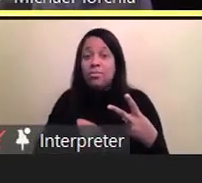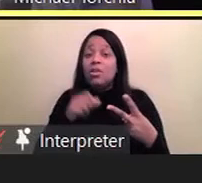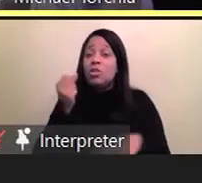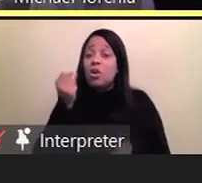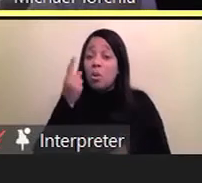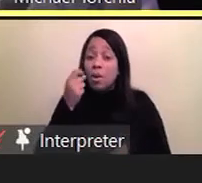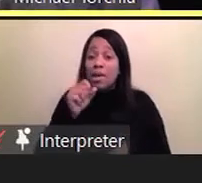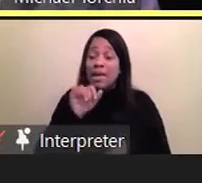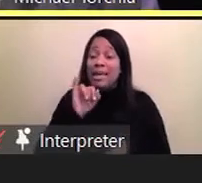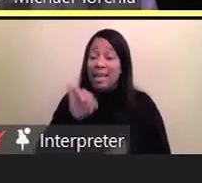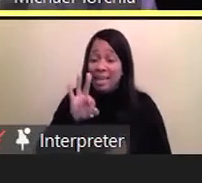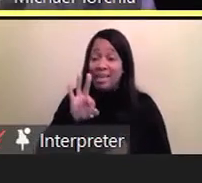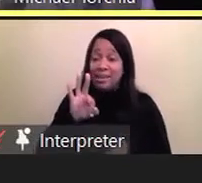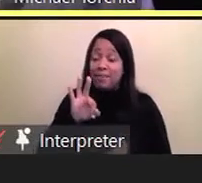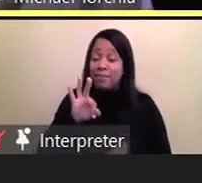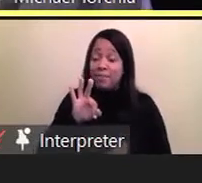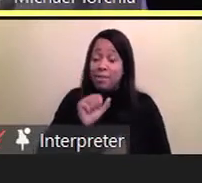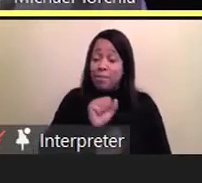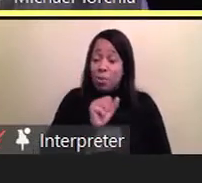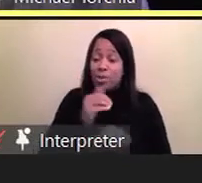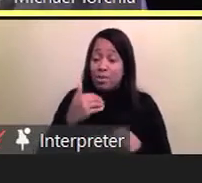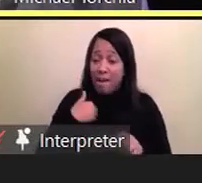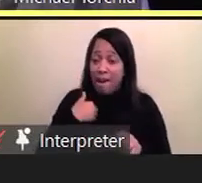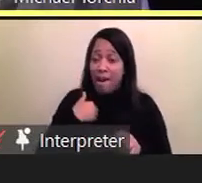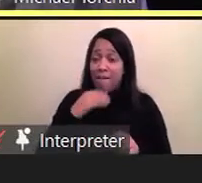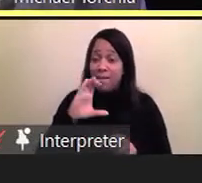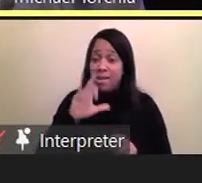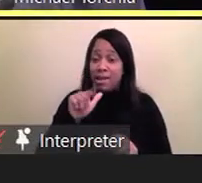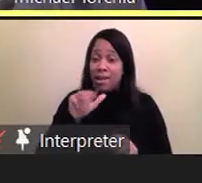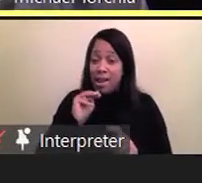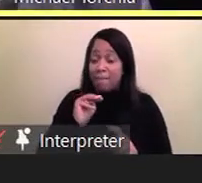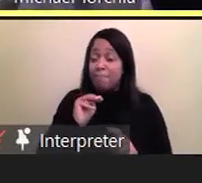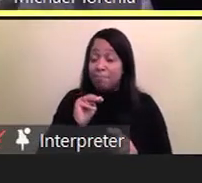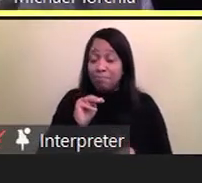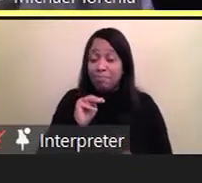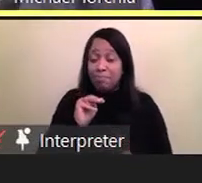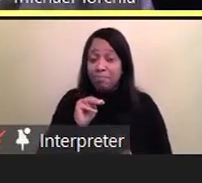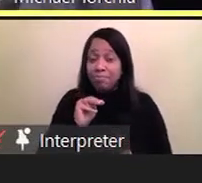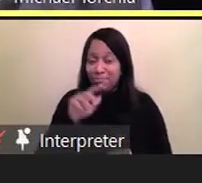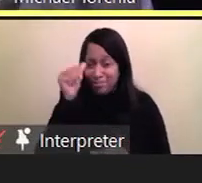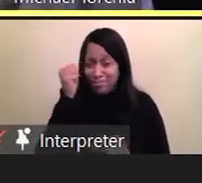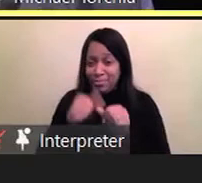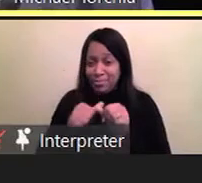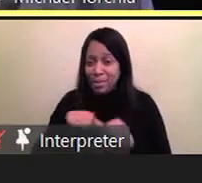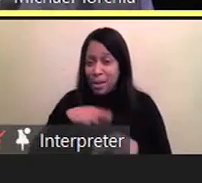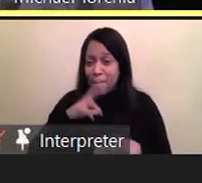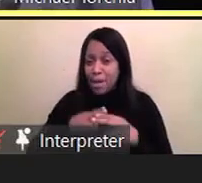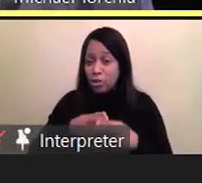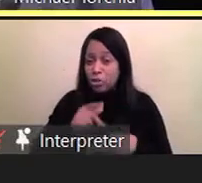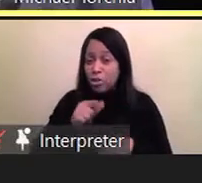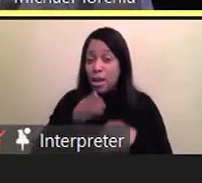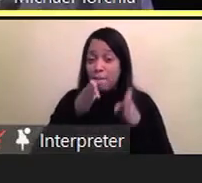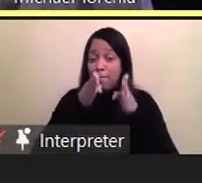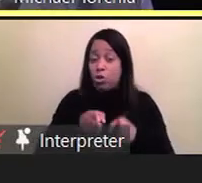you remember I said a little while ago, a few minutes ago, that someone could bring a claim with the human relations